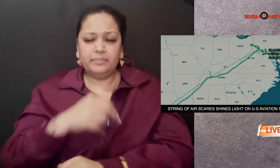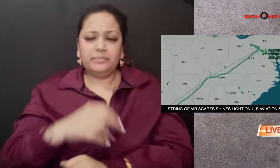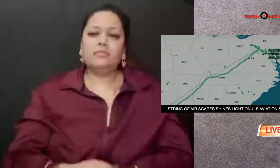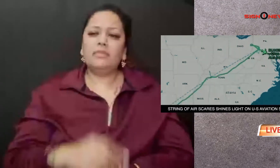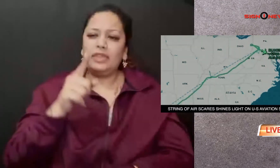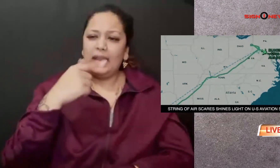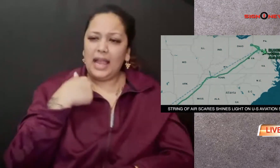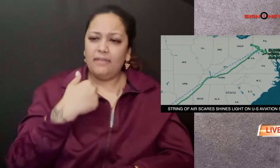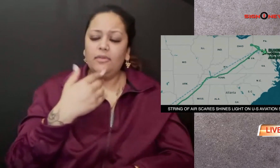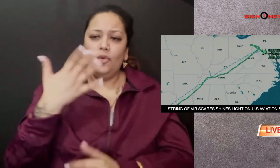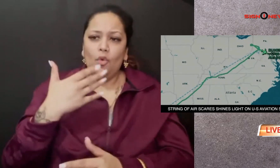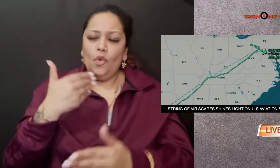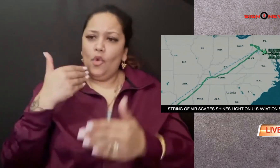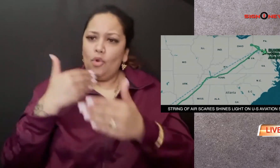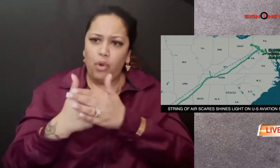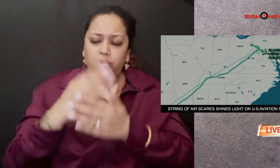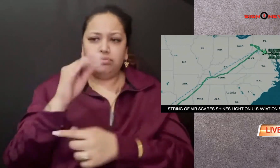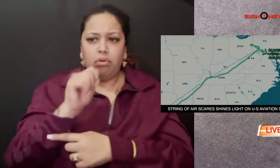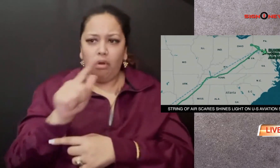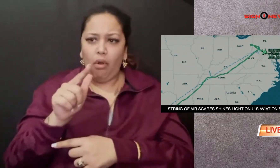And there were even close calls on the ground.